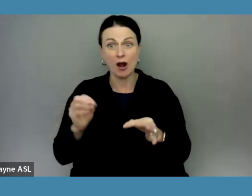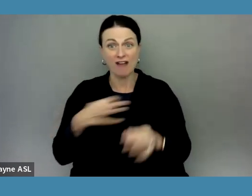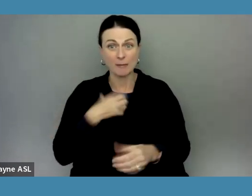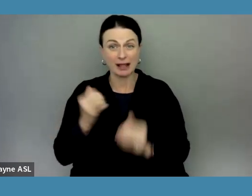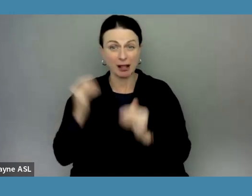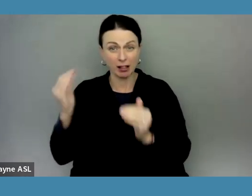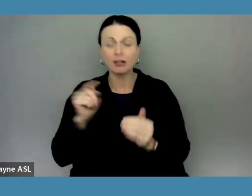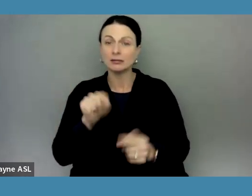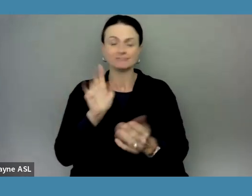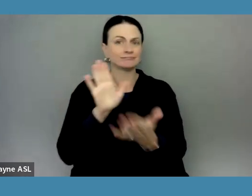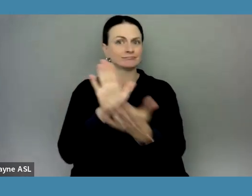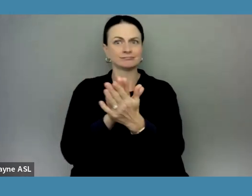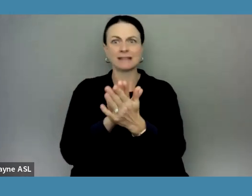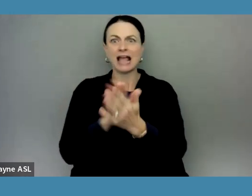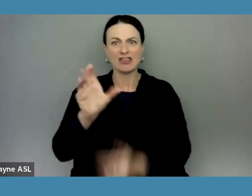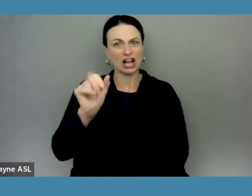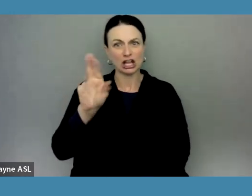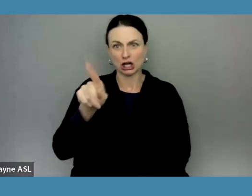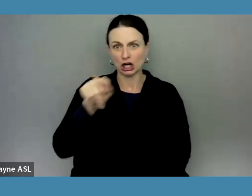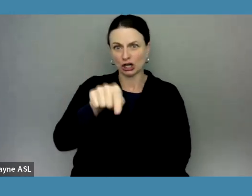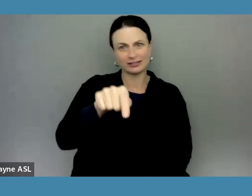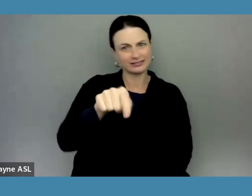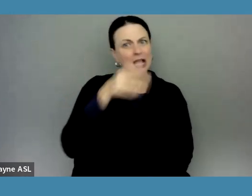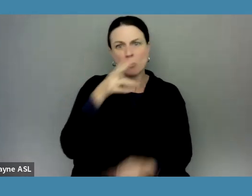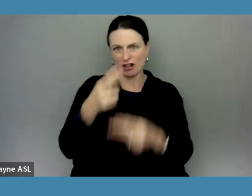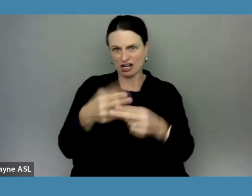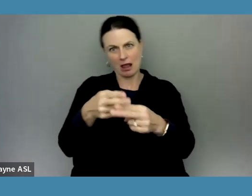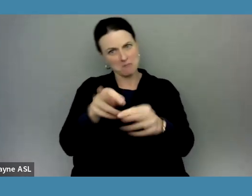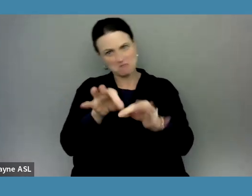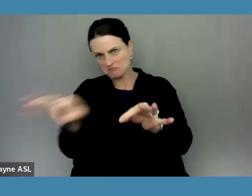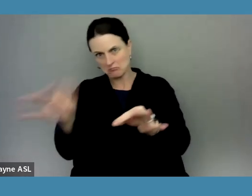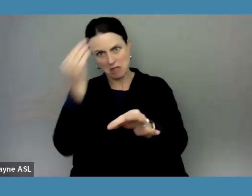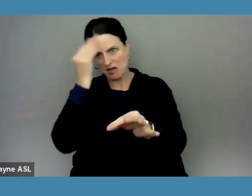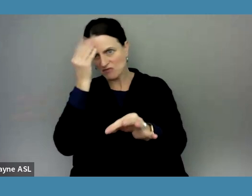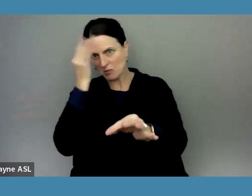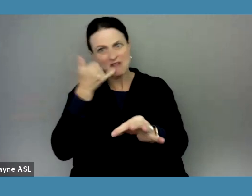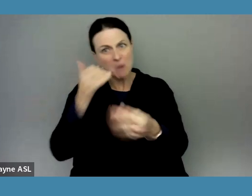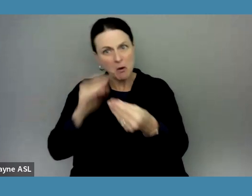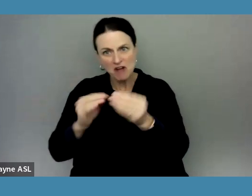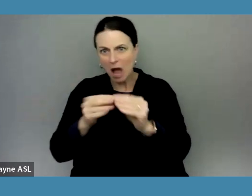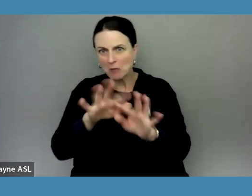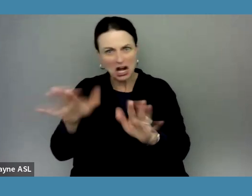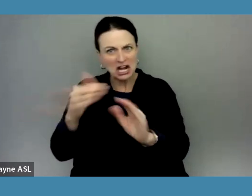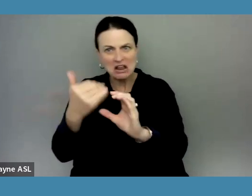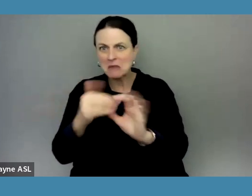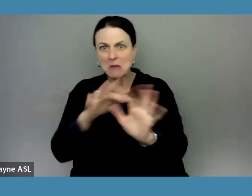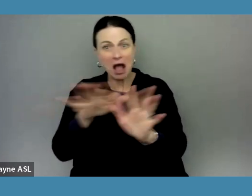and it will give you the clerk's phone number and how to reach them.